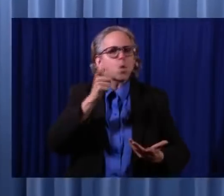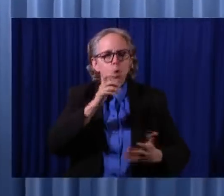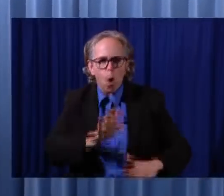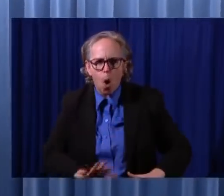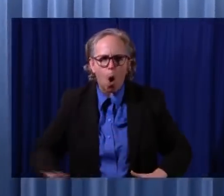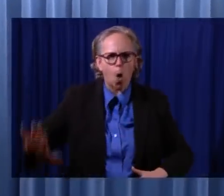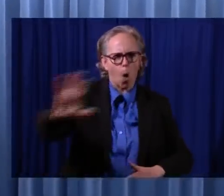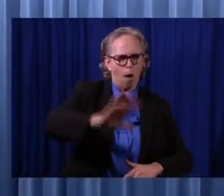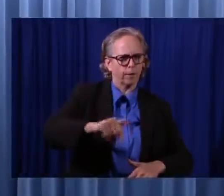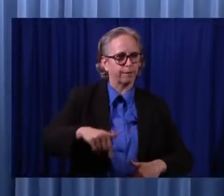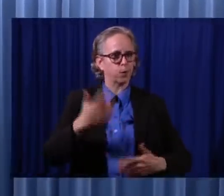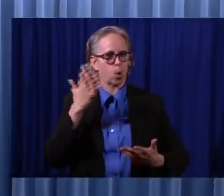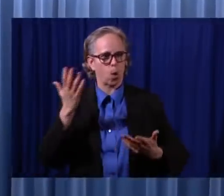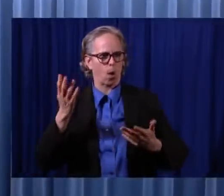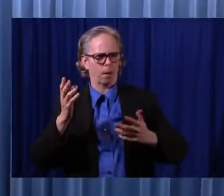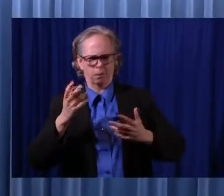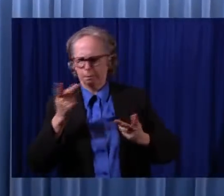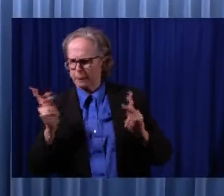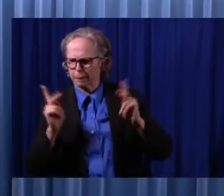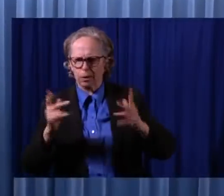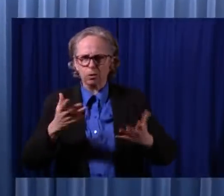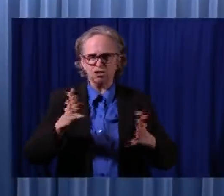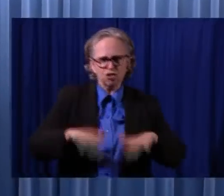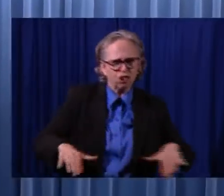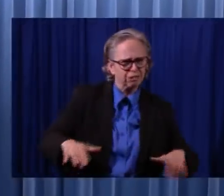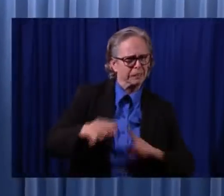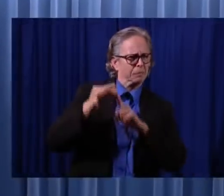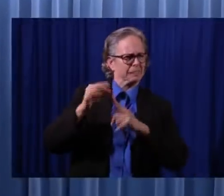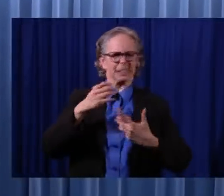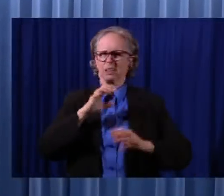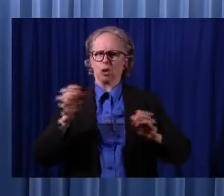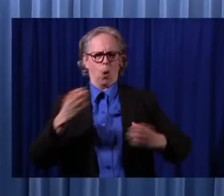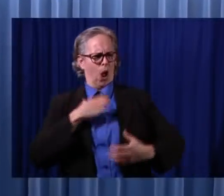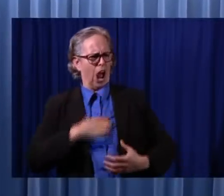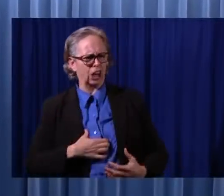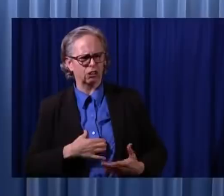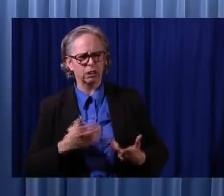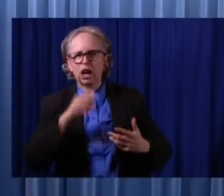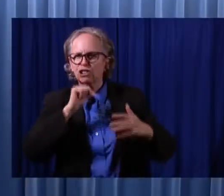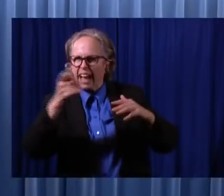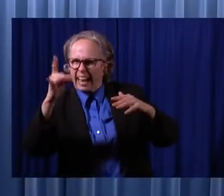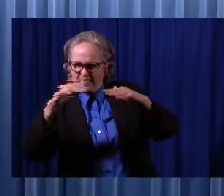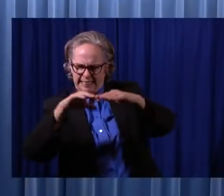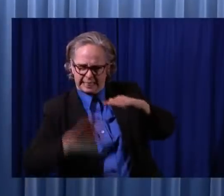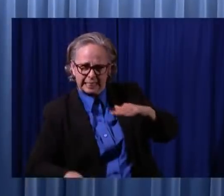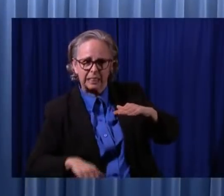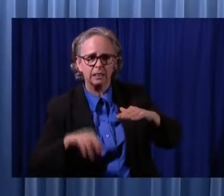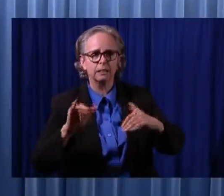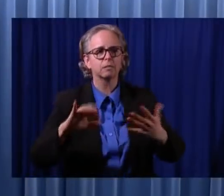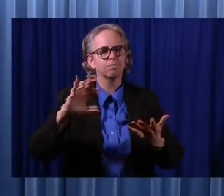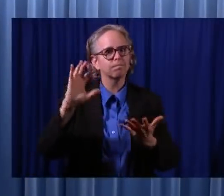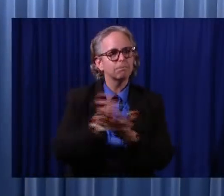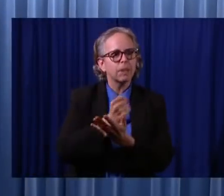GOOD MORNING. WERE AT THE STATE COMMUNITY COLLEGE IN NORTHWEST OHIO. ARCHIBALD.